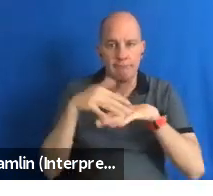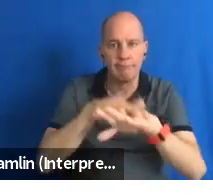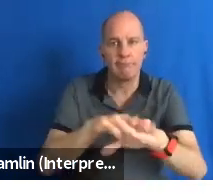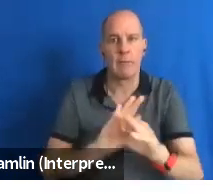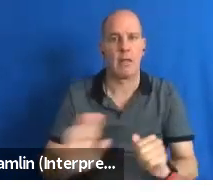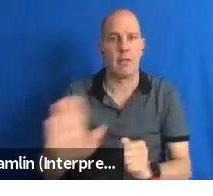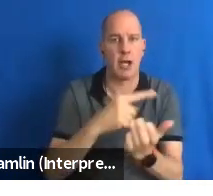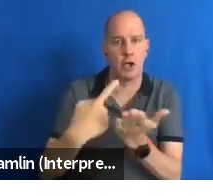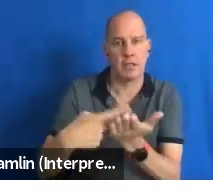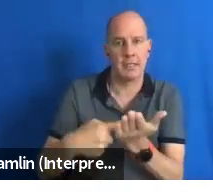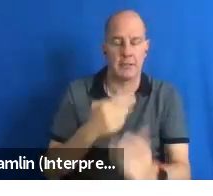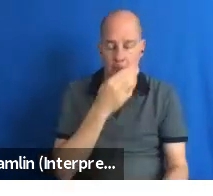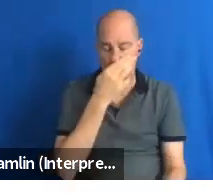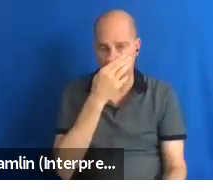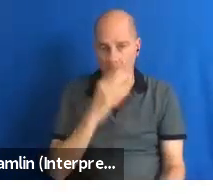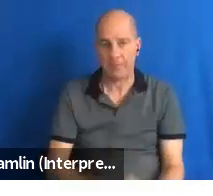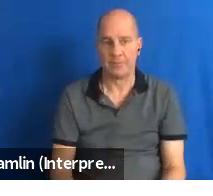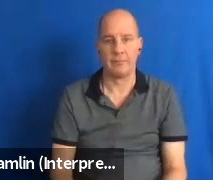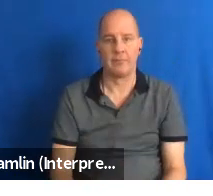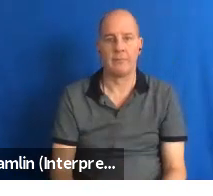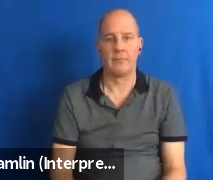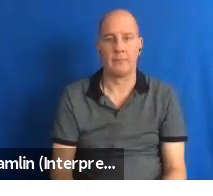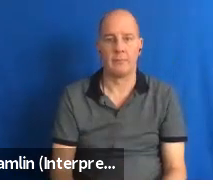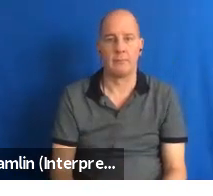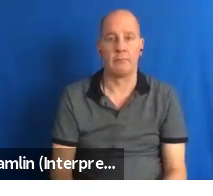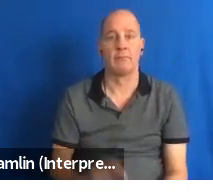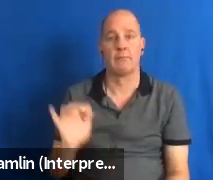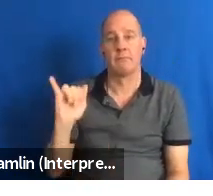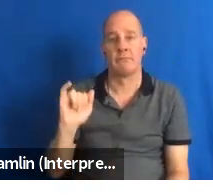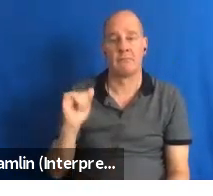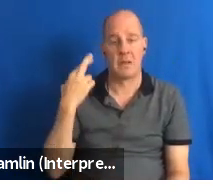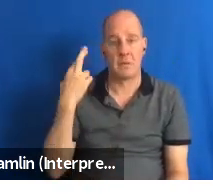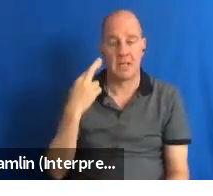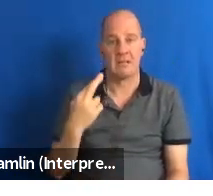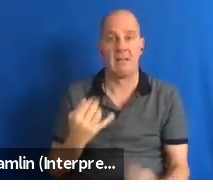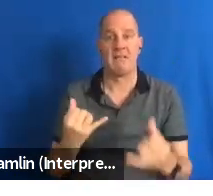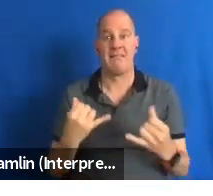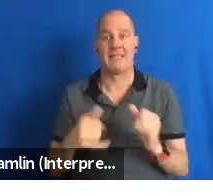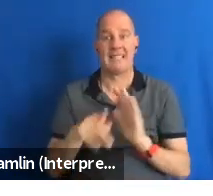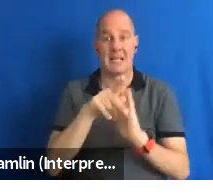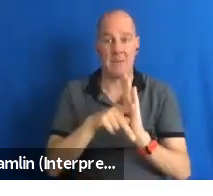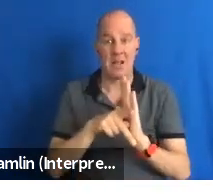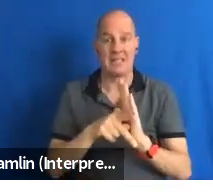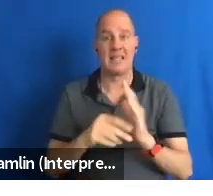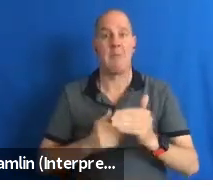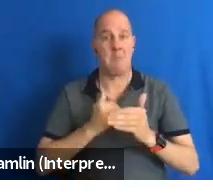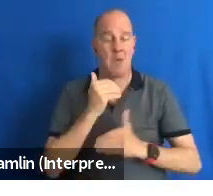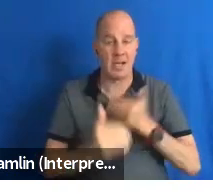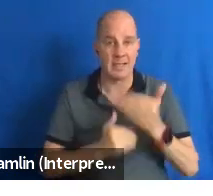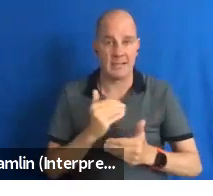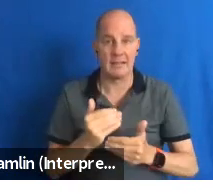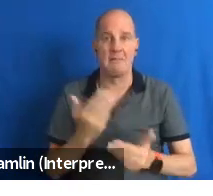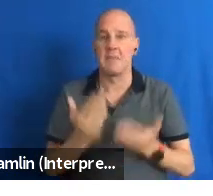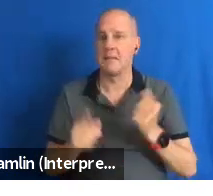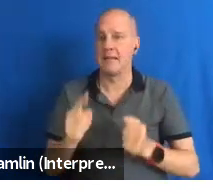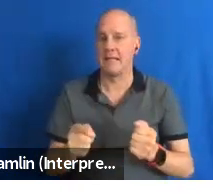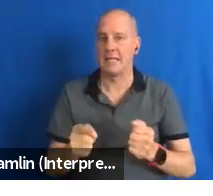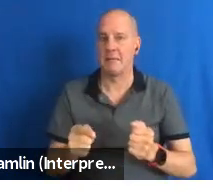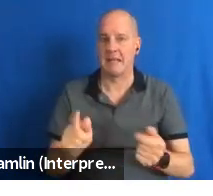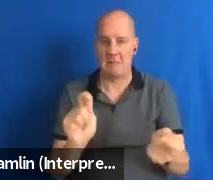seen they are realizing existing policies and processes may need to be modified. And from the